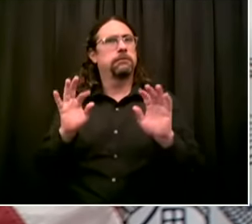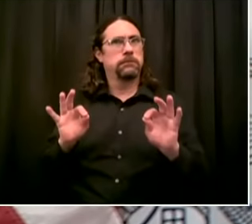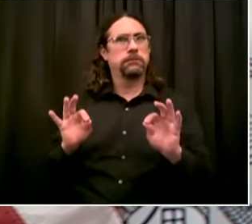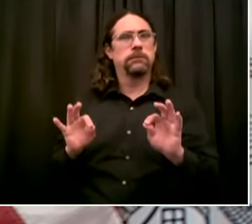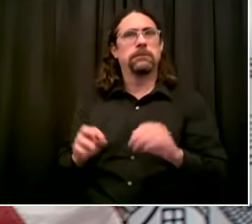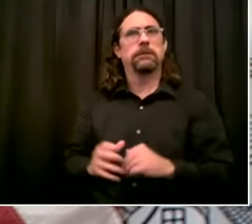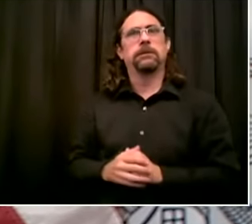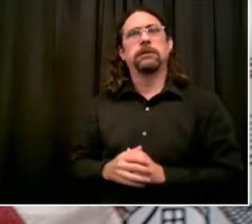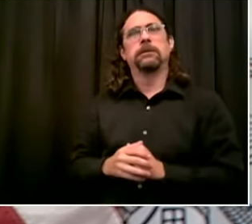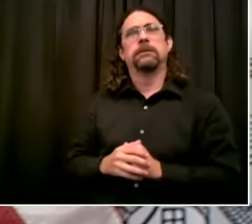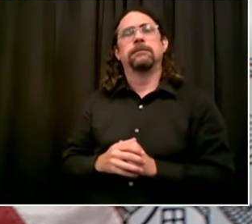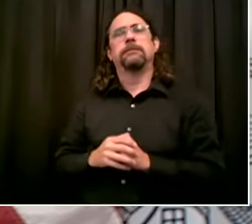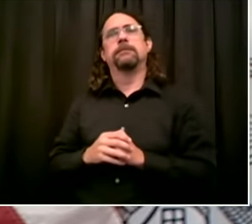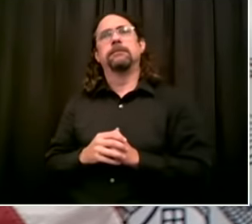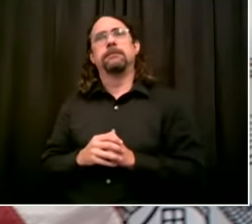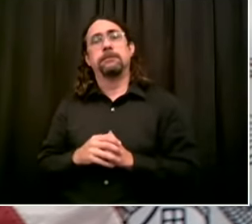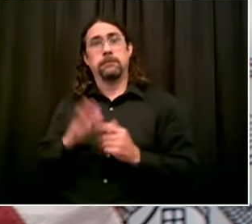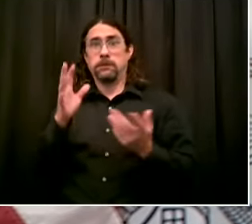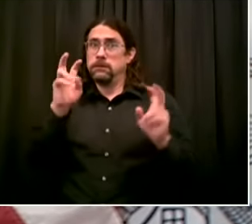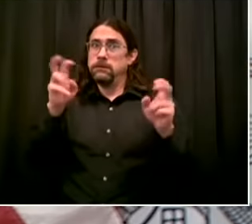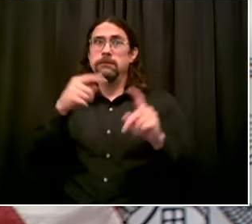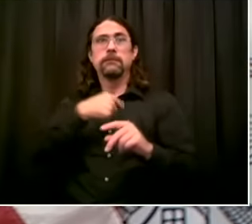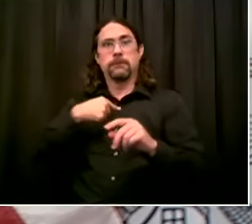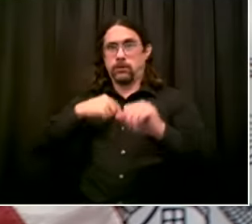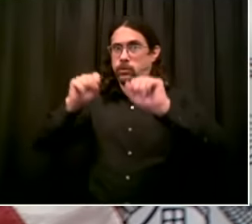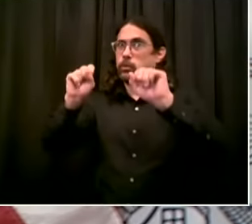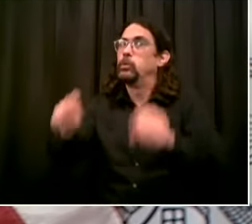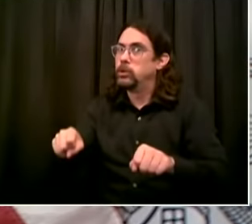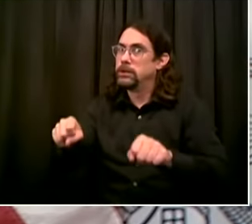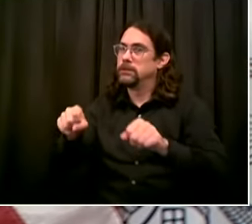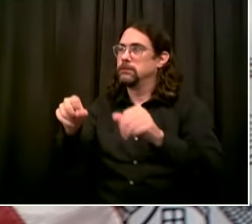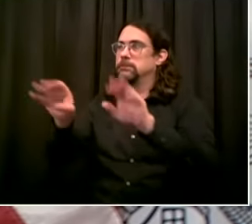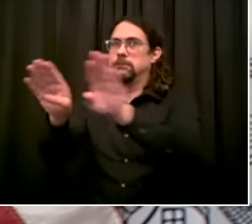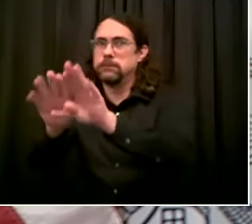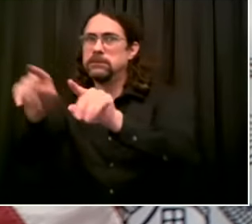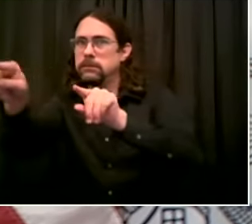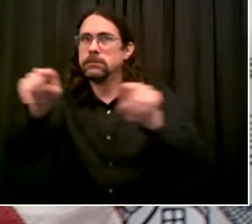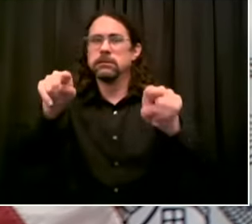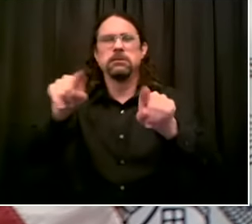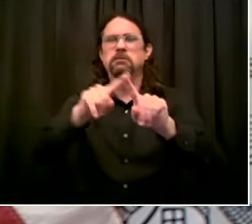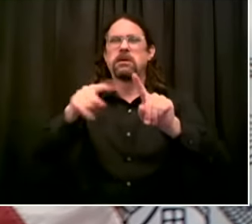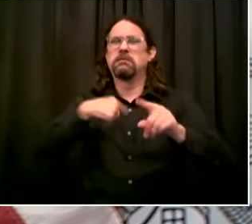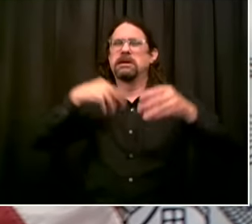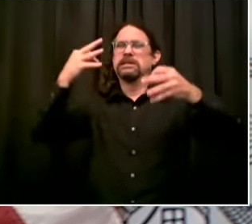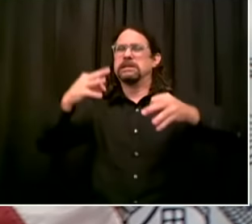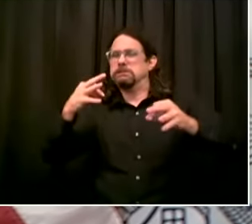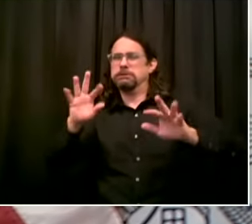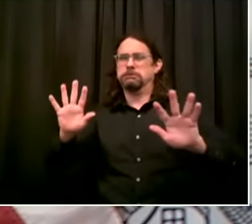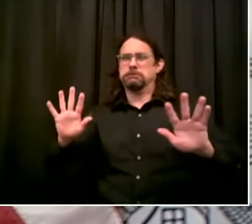NOTICE DEPENDING ON WHAT WE ARE SEEI, NGTHSEE